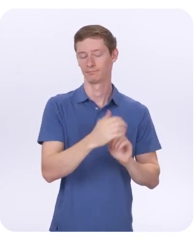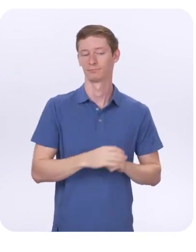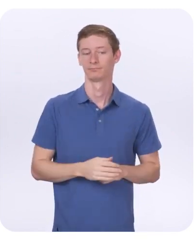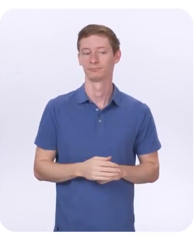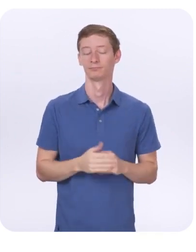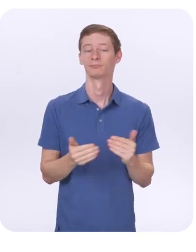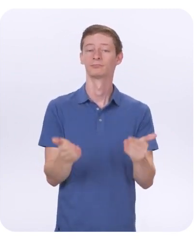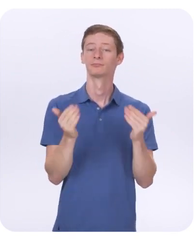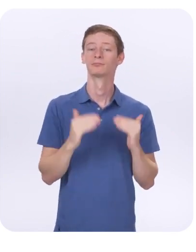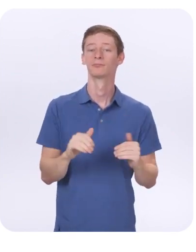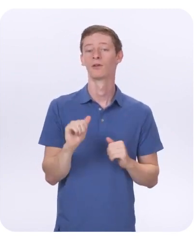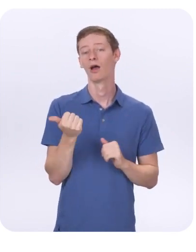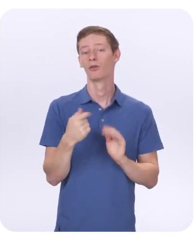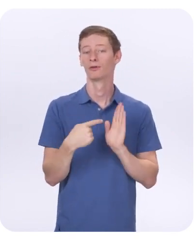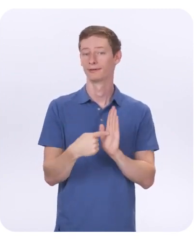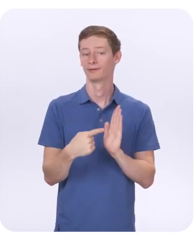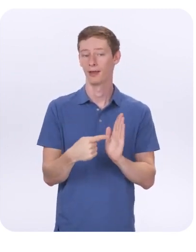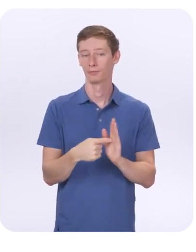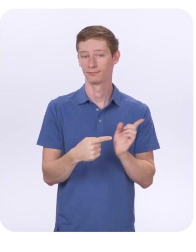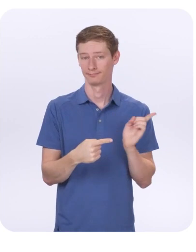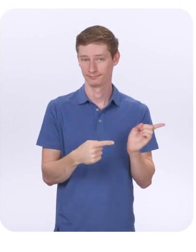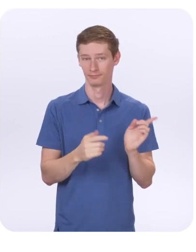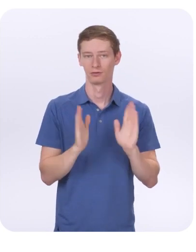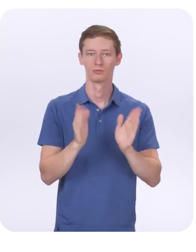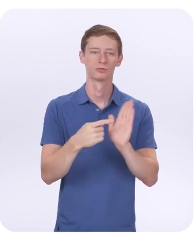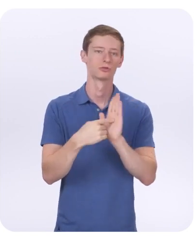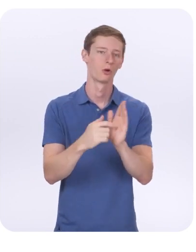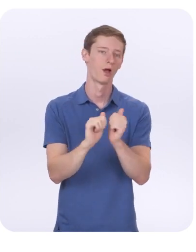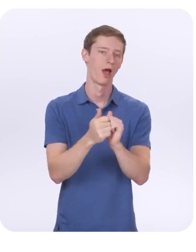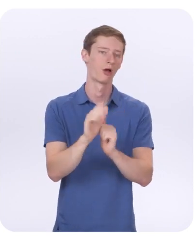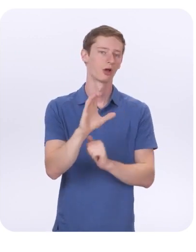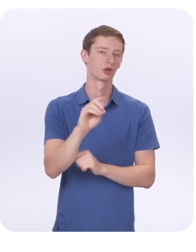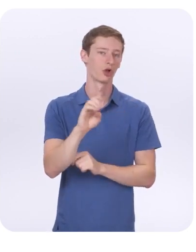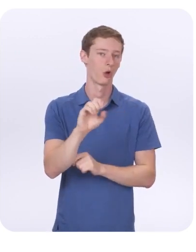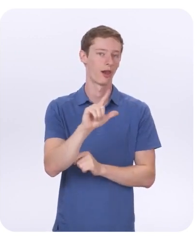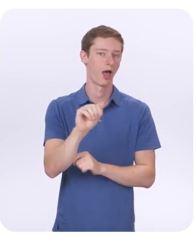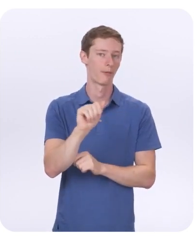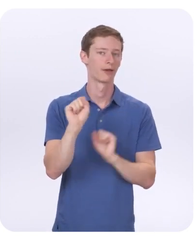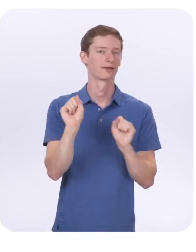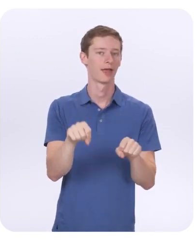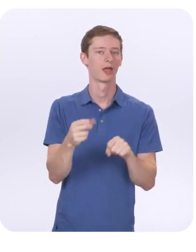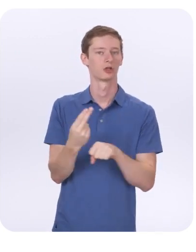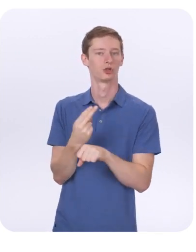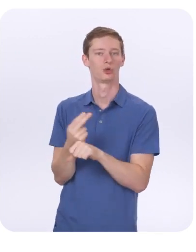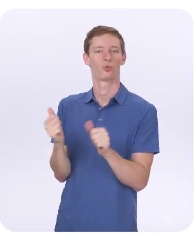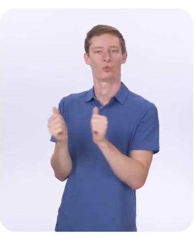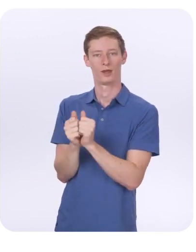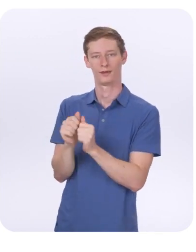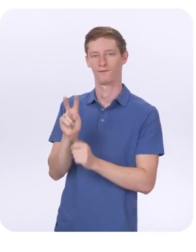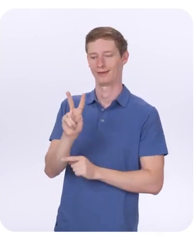We are going to use the base model using the Hugging Face VSCode plugin.